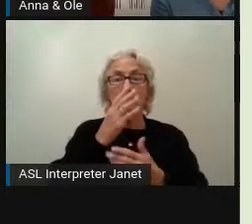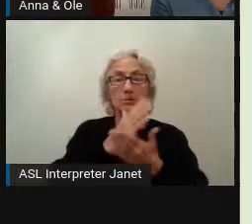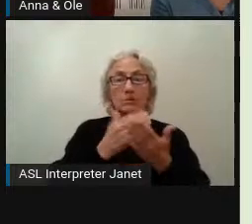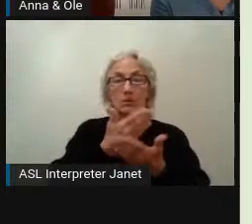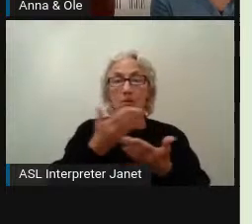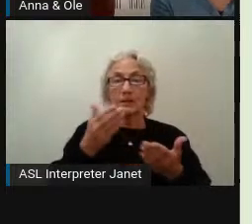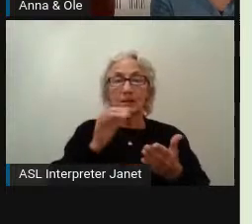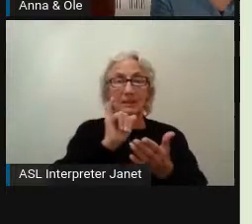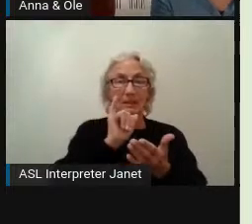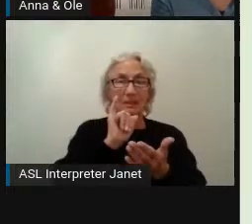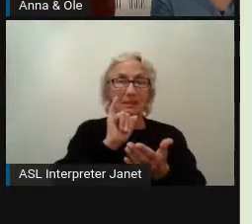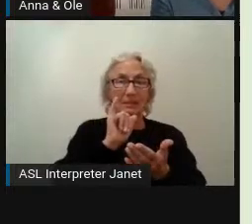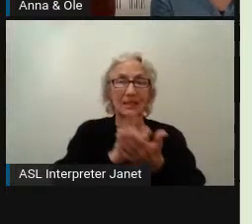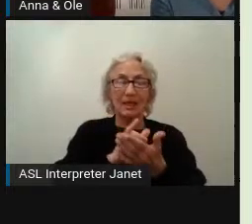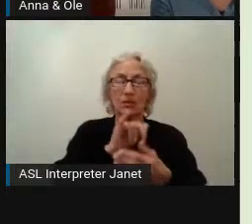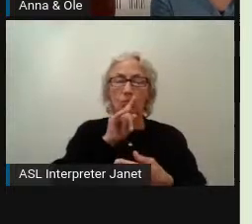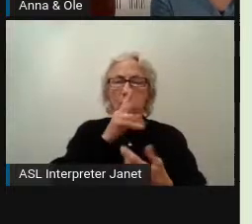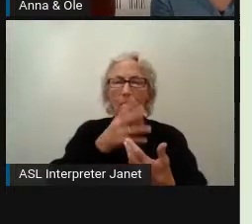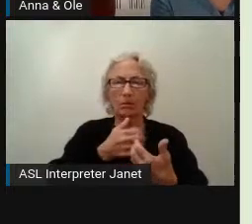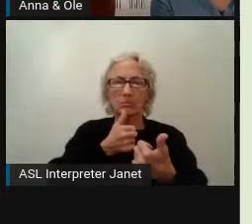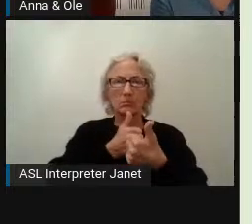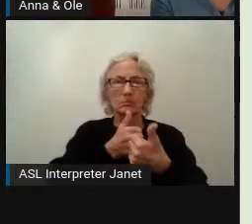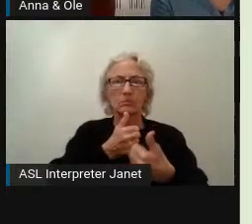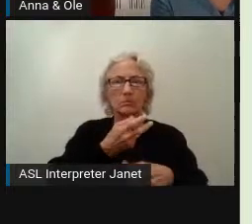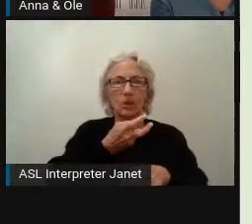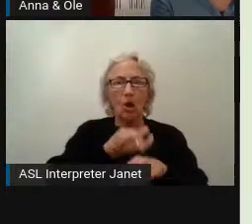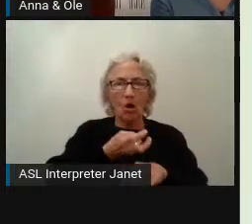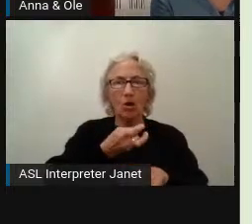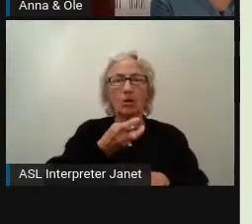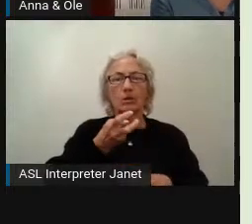the technical way we can catch this. Some of the things that